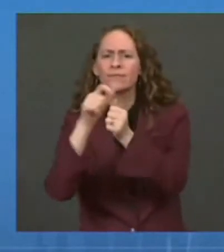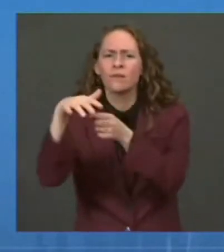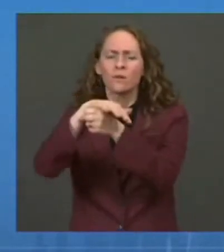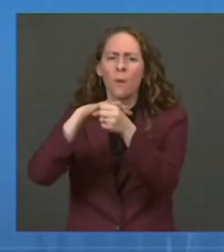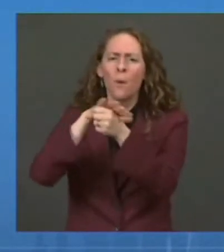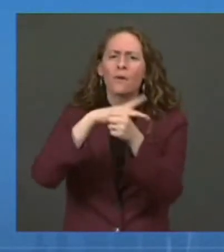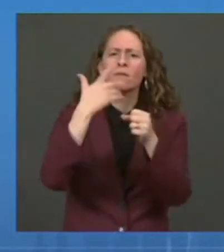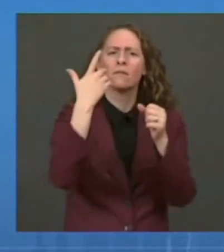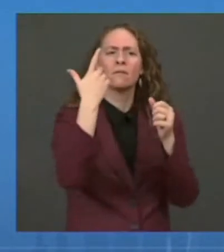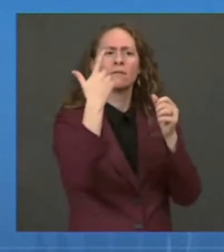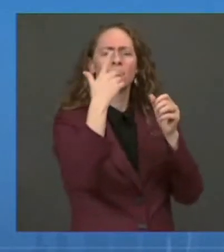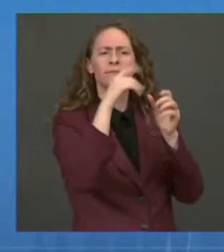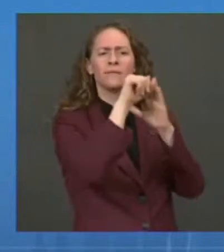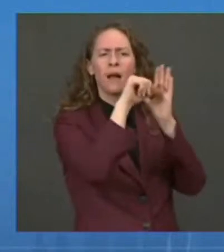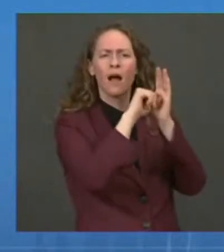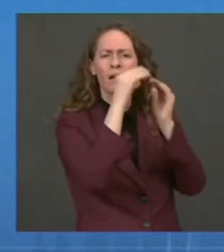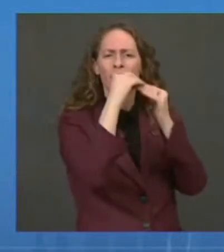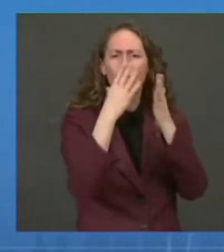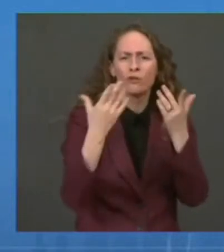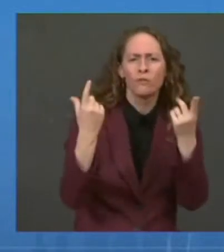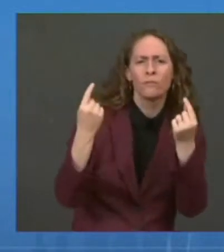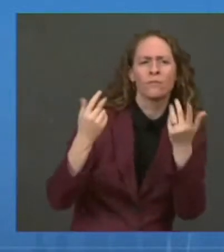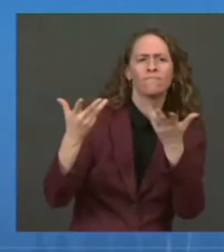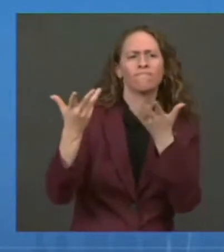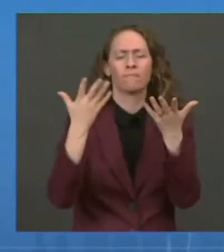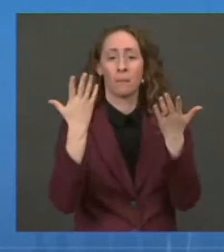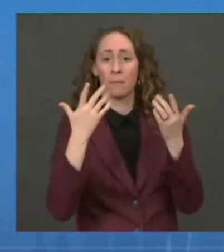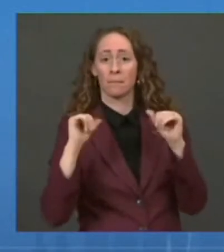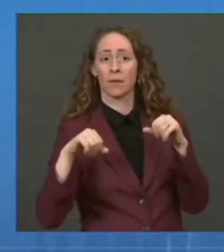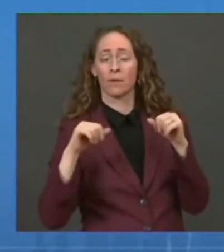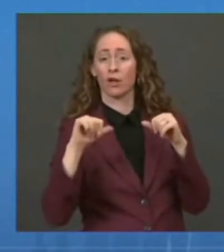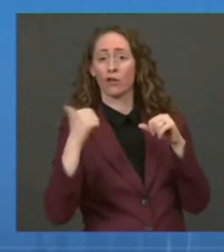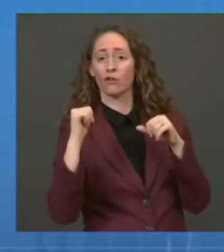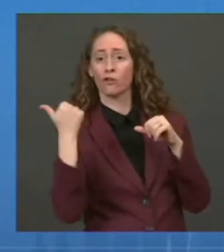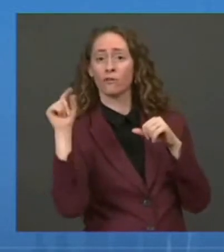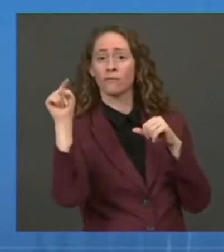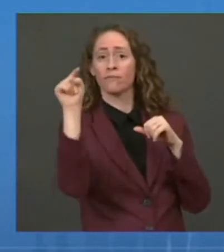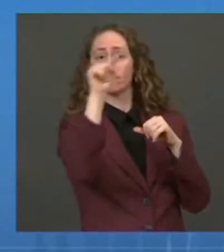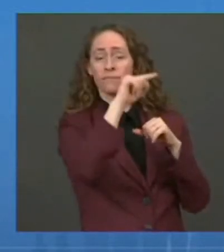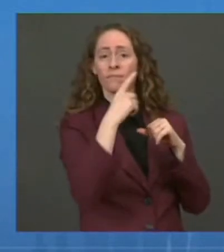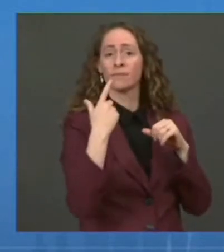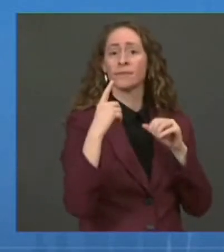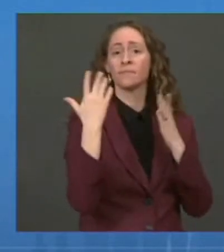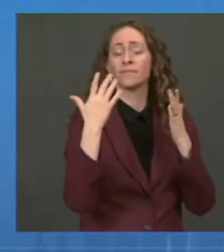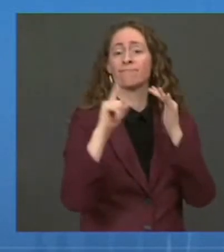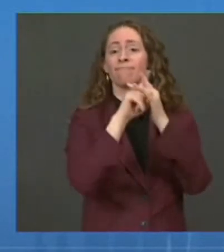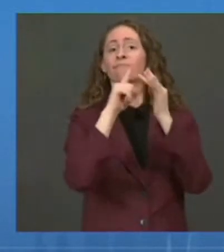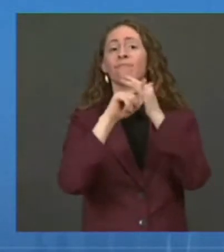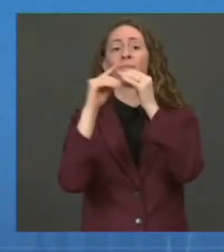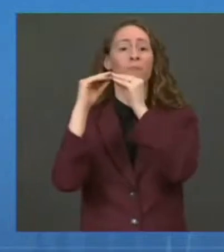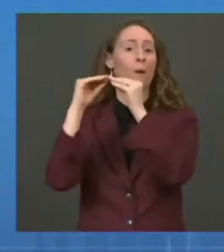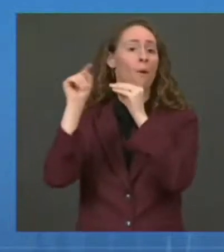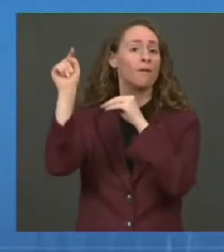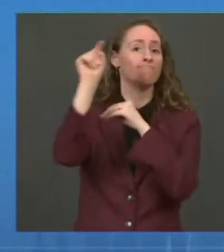LOCAL PUBLIC HEALTH AUTHORITIES TO INVESTIGATE SUSPECT CASES IN OTHER STATES.